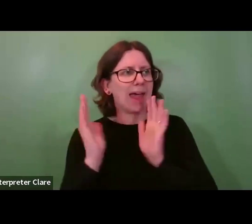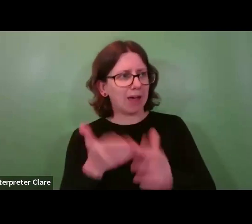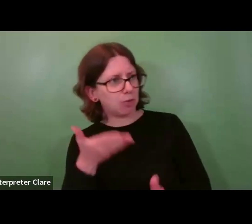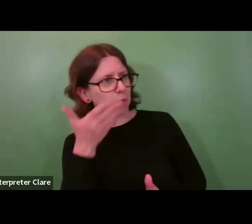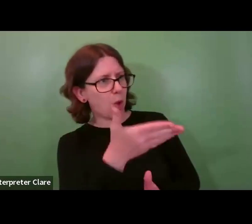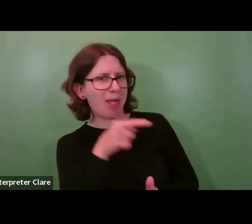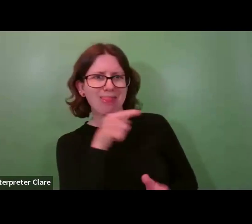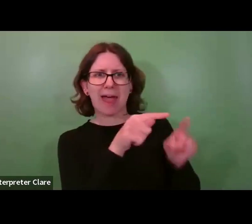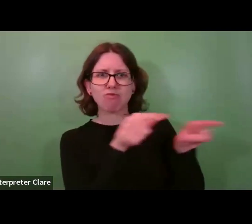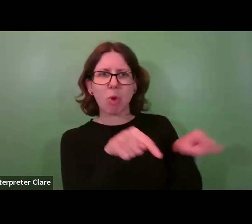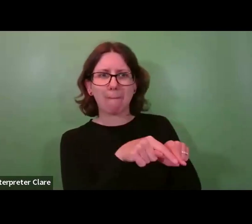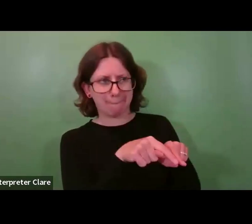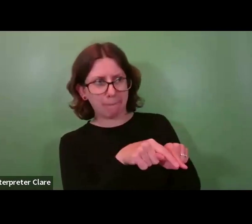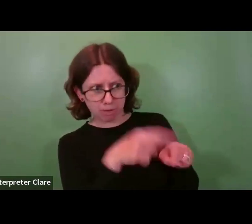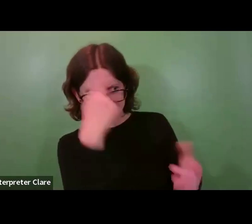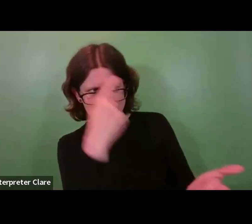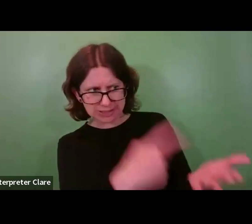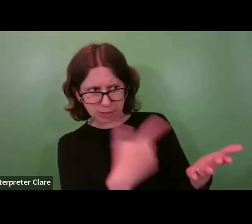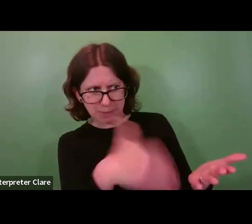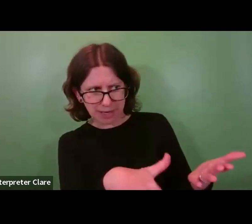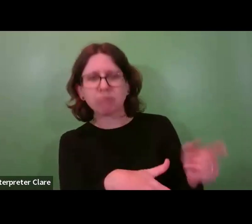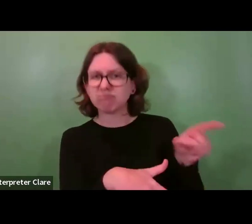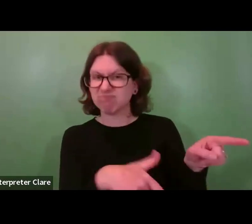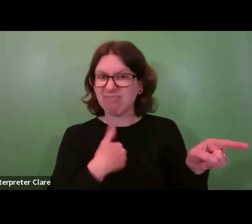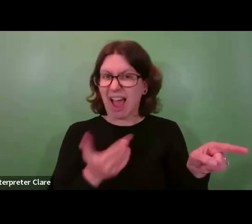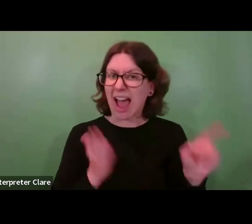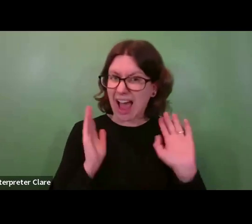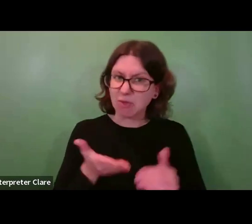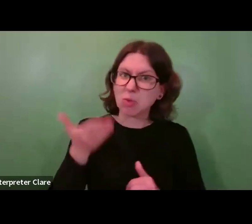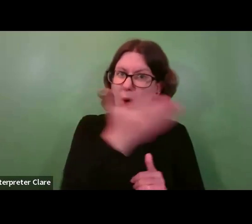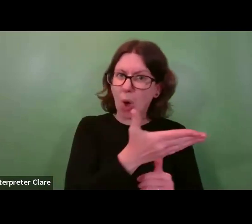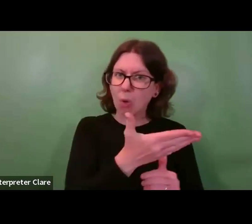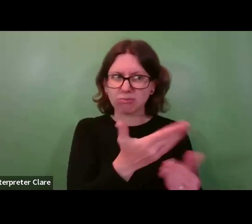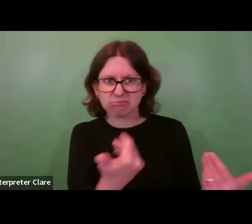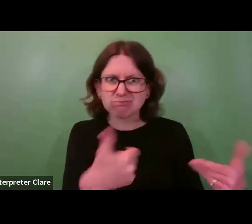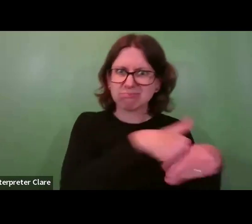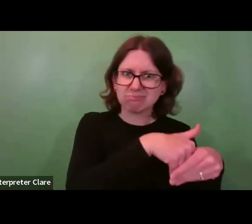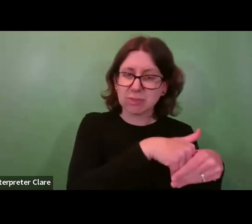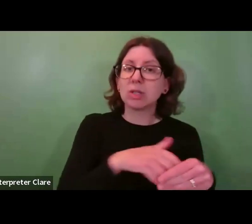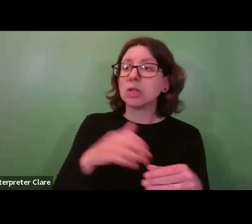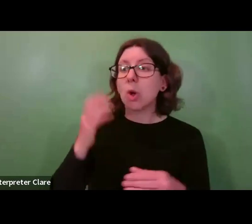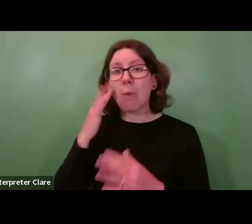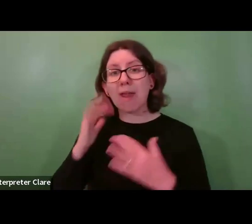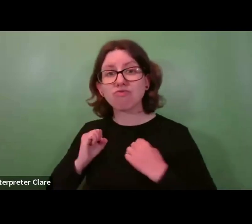and that was what inspired me to move into governance once I retired from competing.